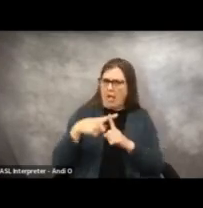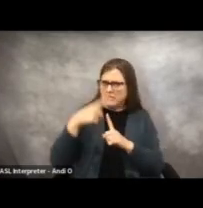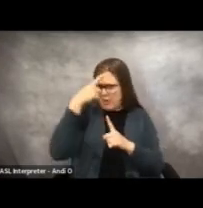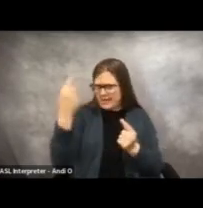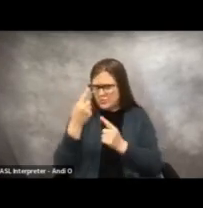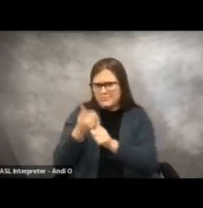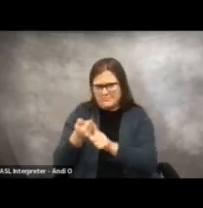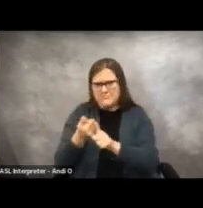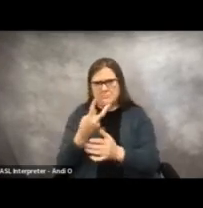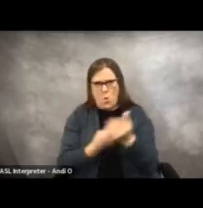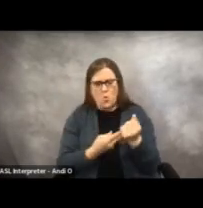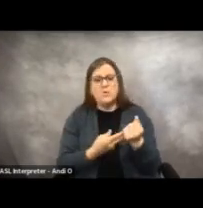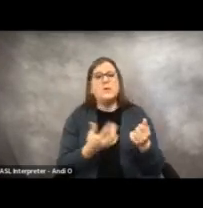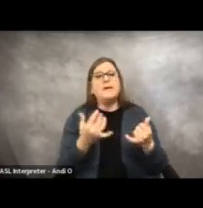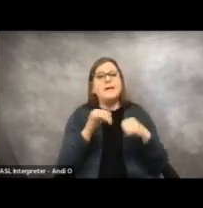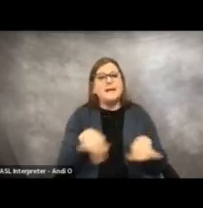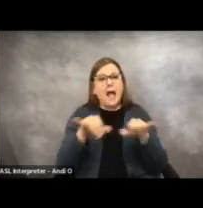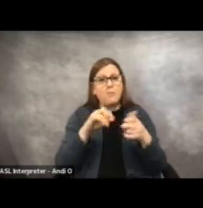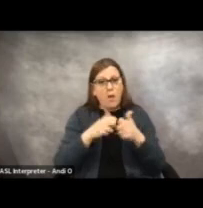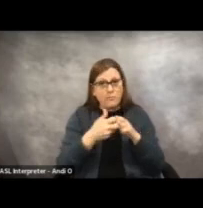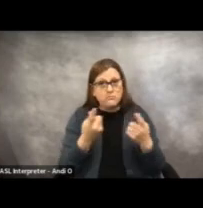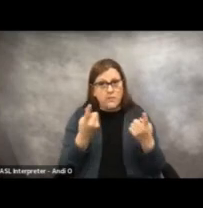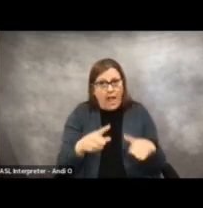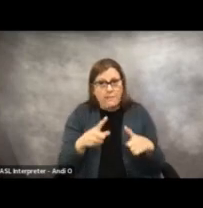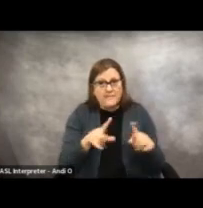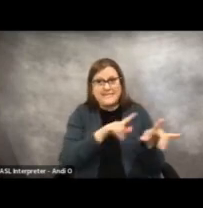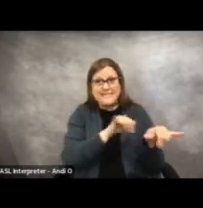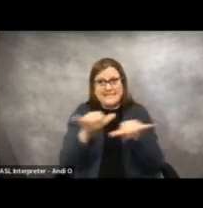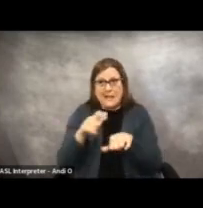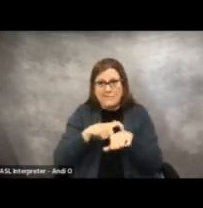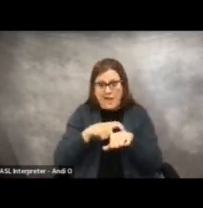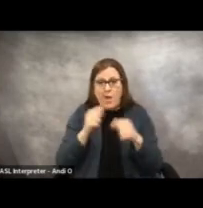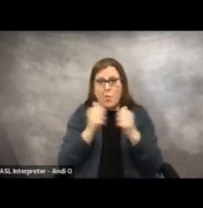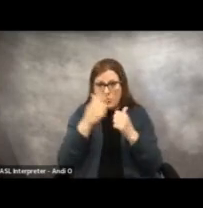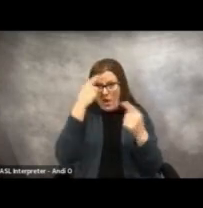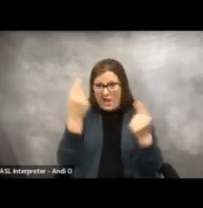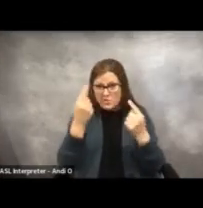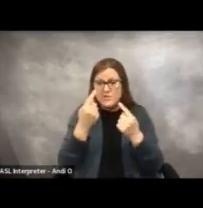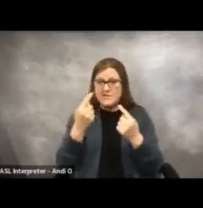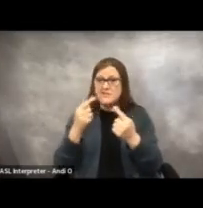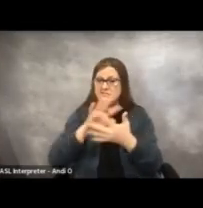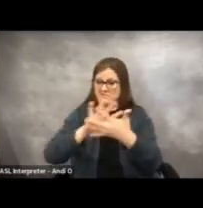common downstream problems that screening and intervention seek to prevent include domestic